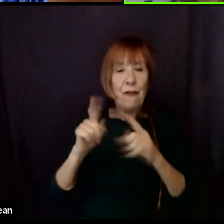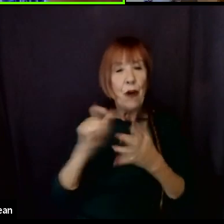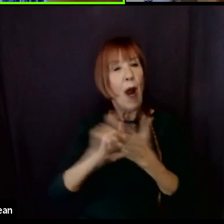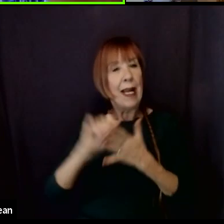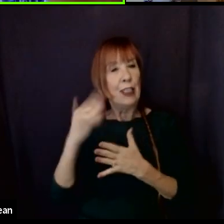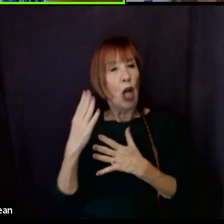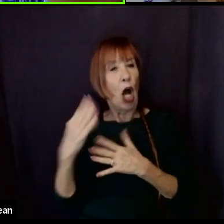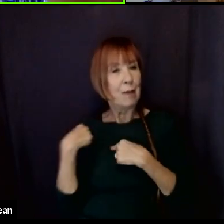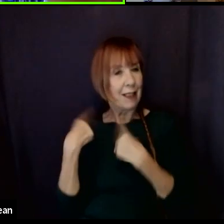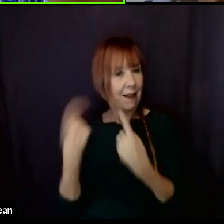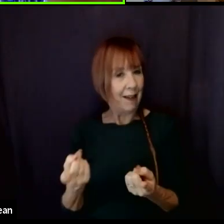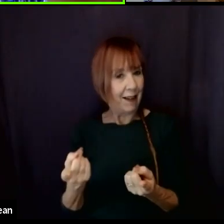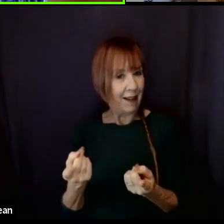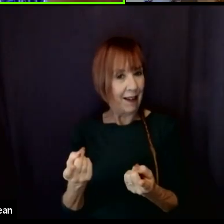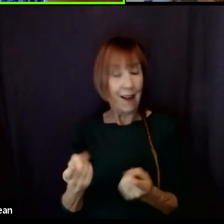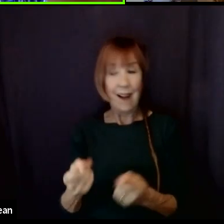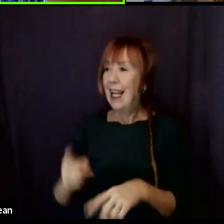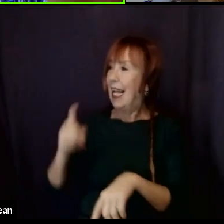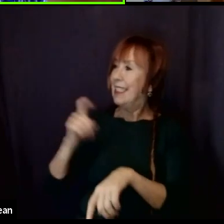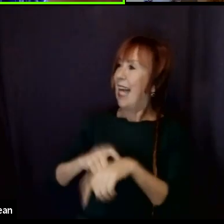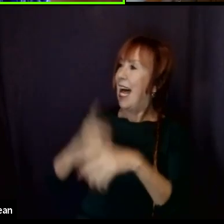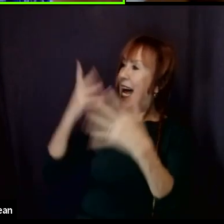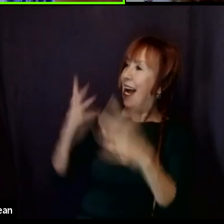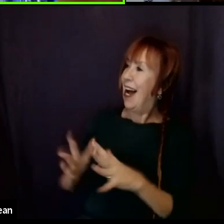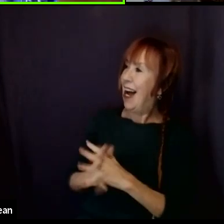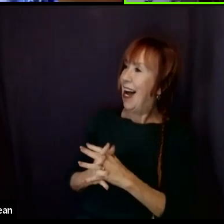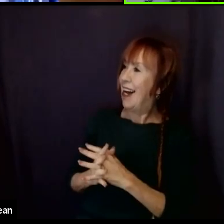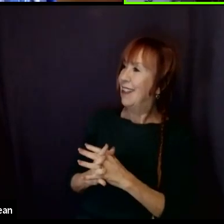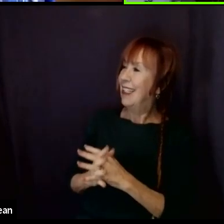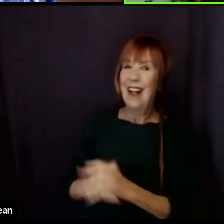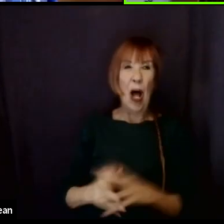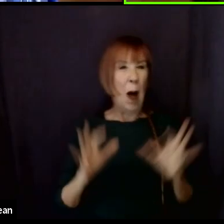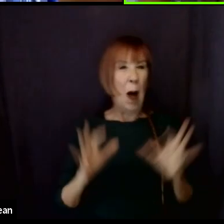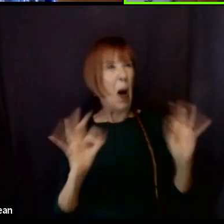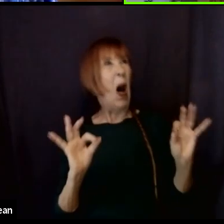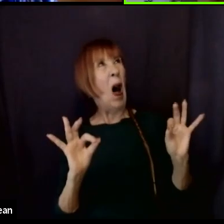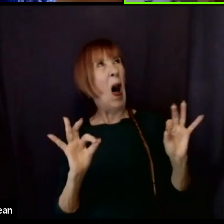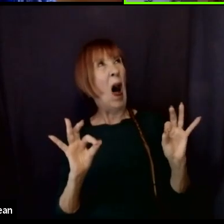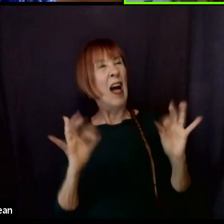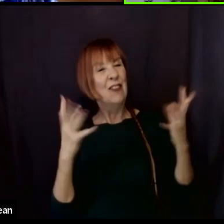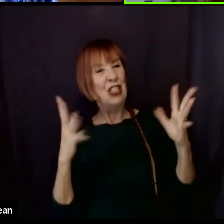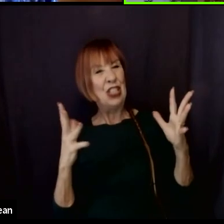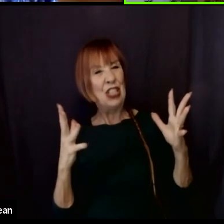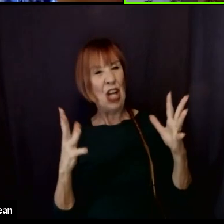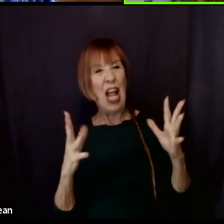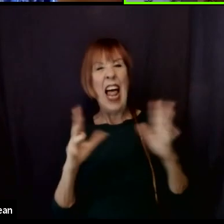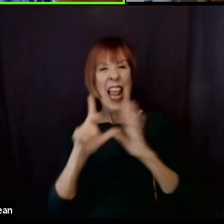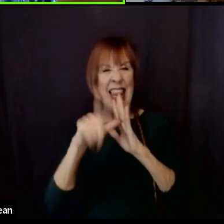Marc, that's your time, my friend. Indeed. We'll get more into your background in a second,